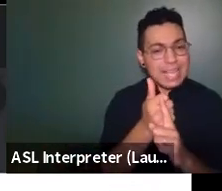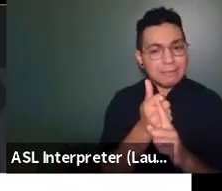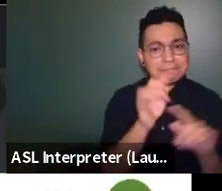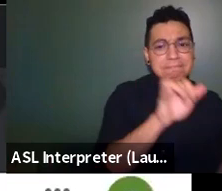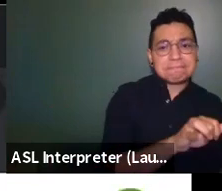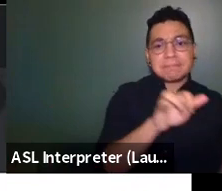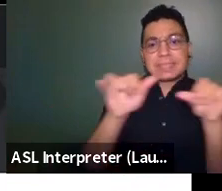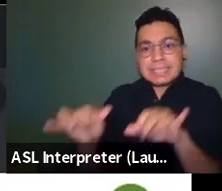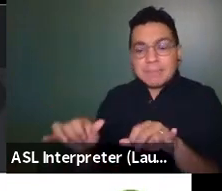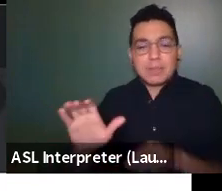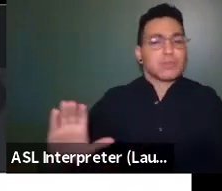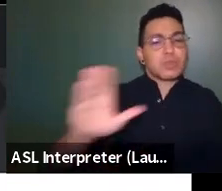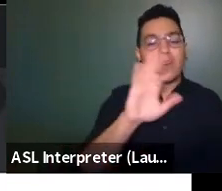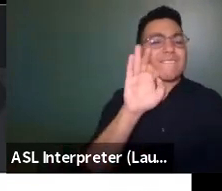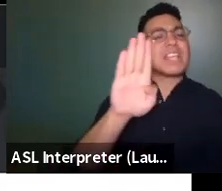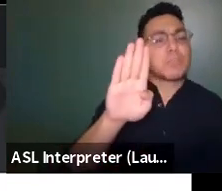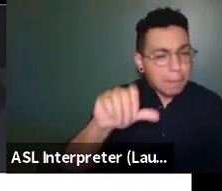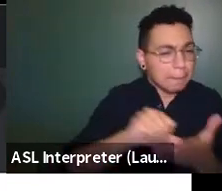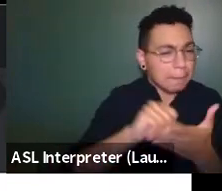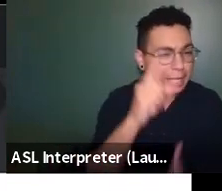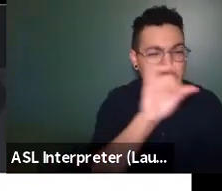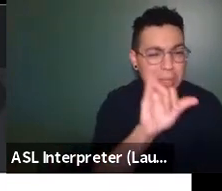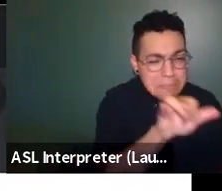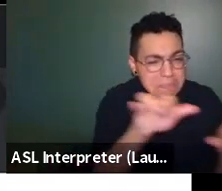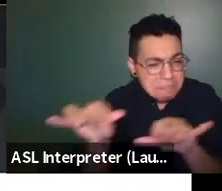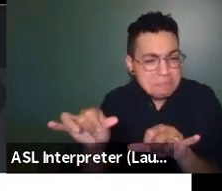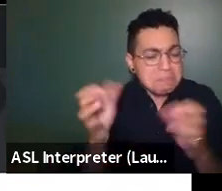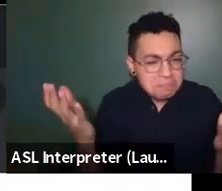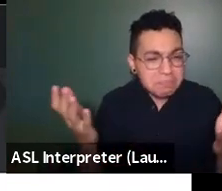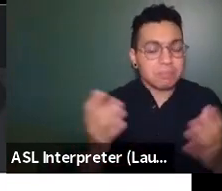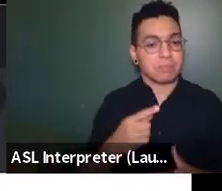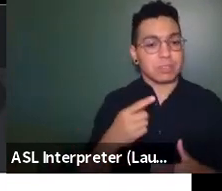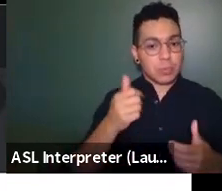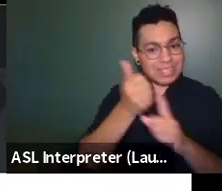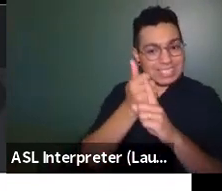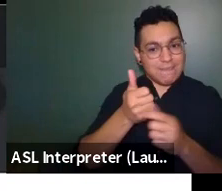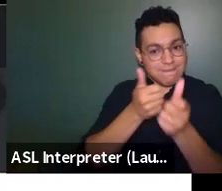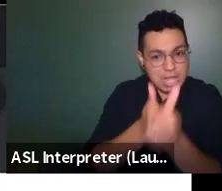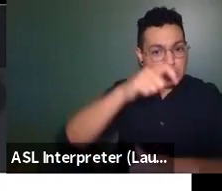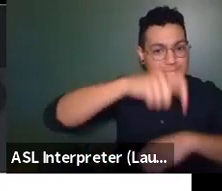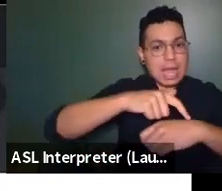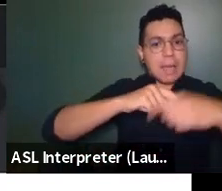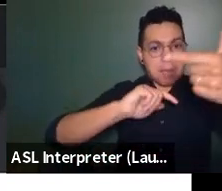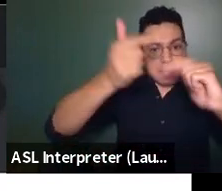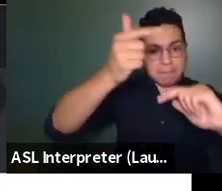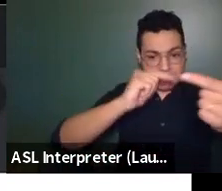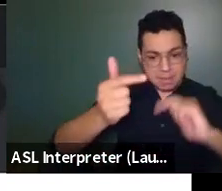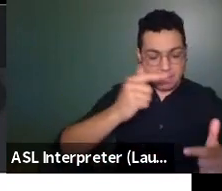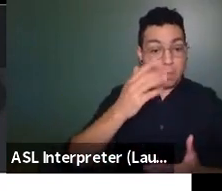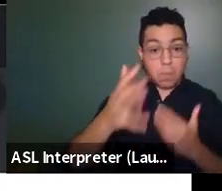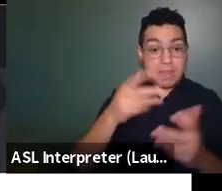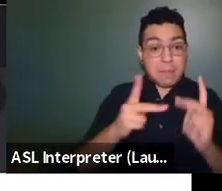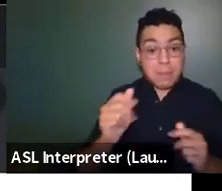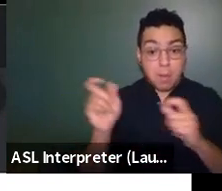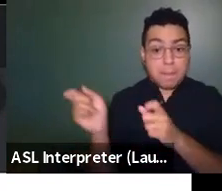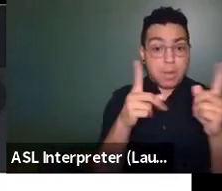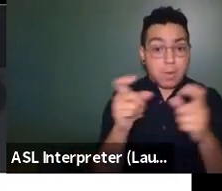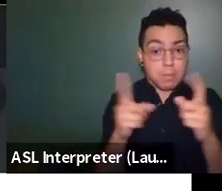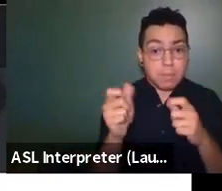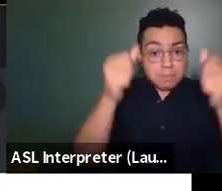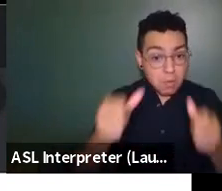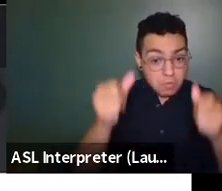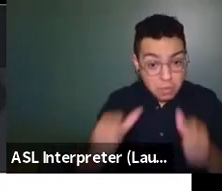ESD 112 - Katherine Livick: your Facebook page, in some ways. Where it's a chronological list of just things that people have posted. So if I'm the only one who can post here,